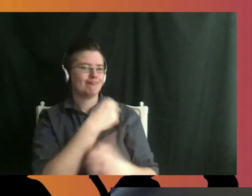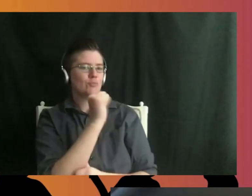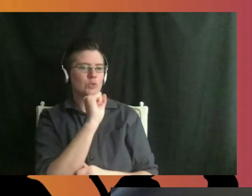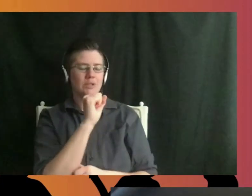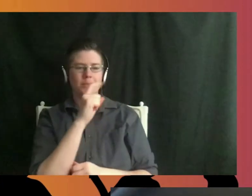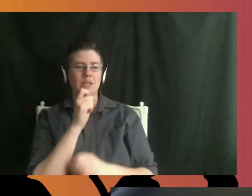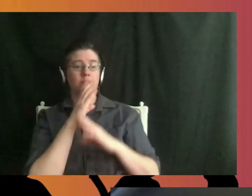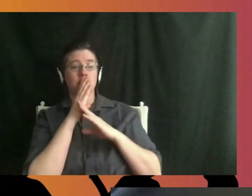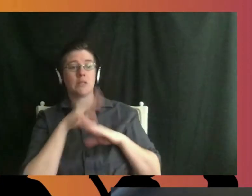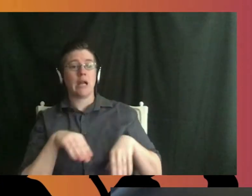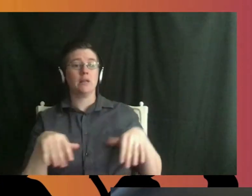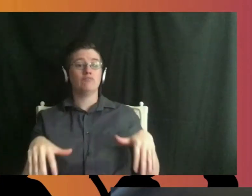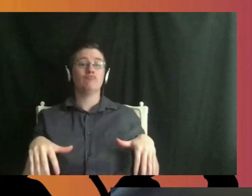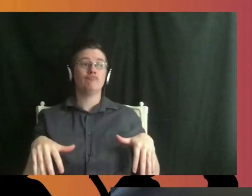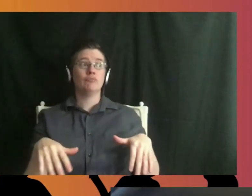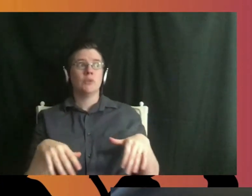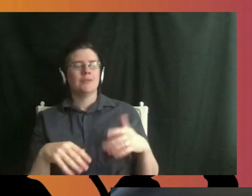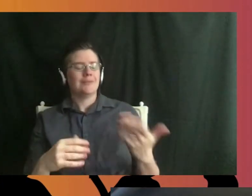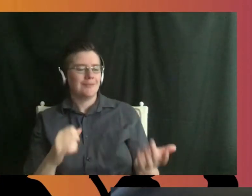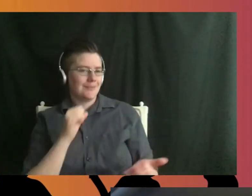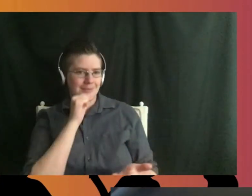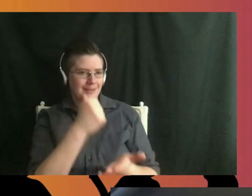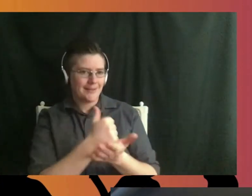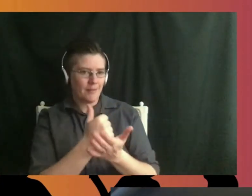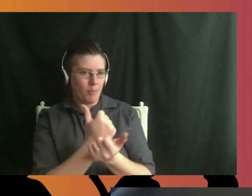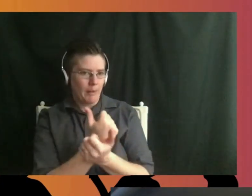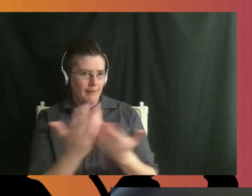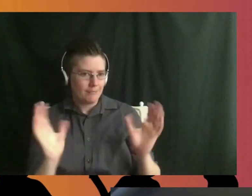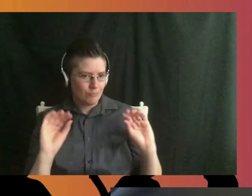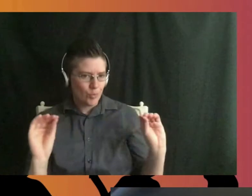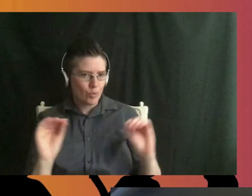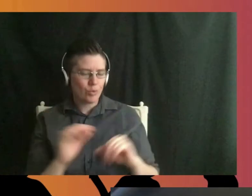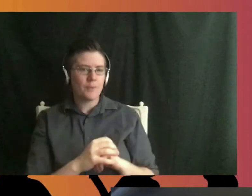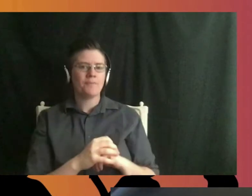about these issues it really doesn't help anything it pretty much gives more power to the oppressors